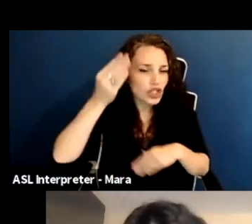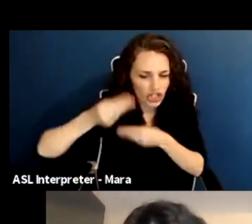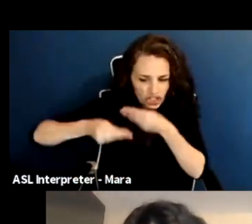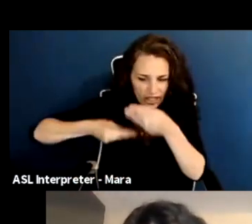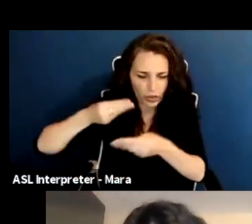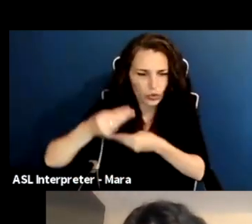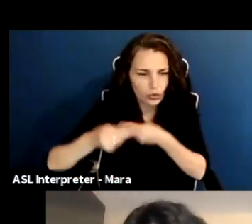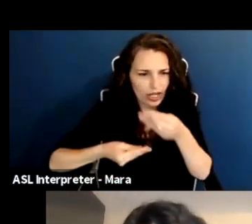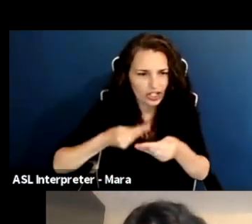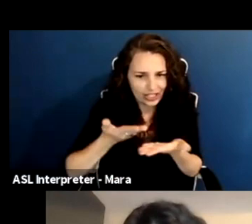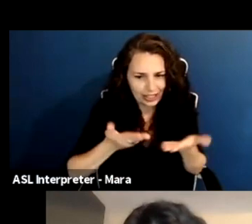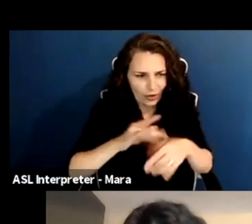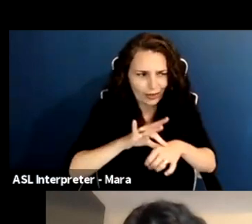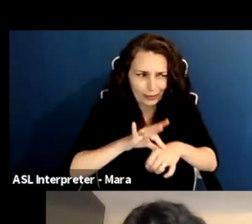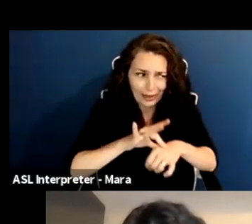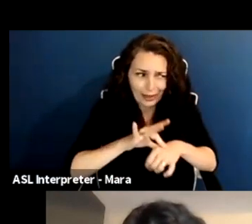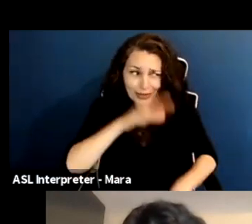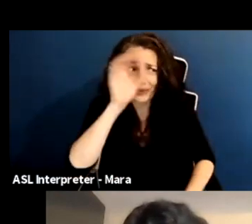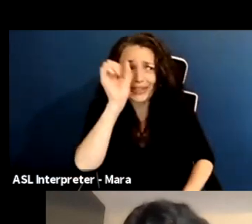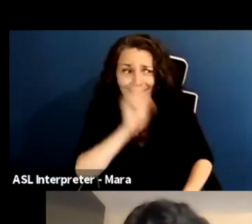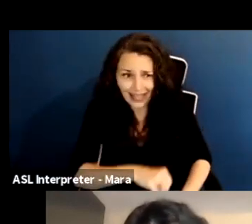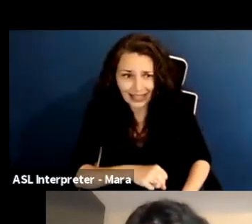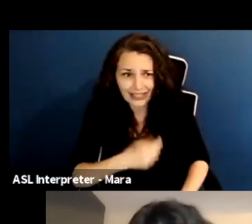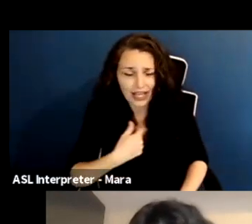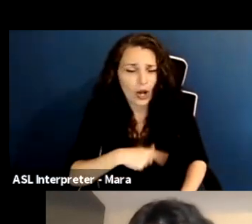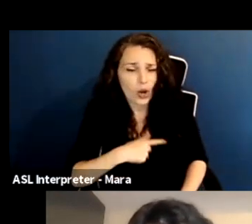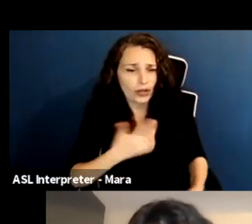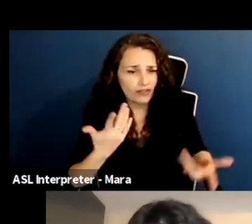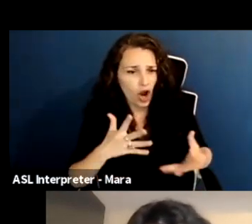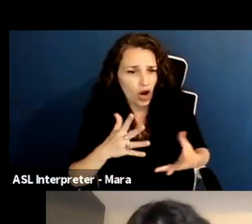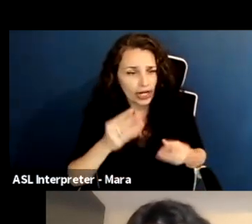So yeah, we've had that instilled in us to speak